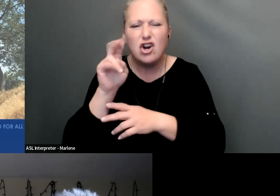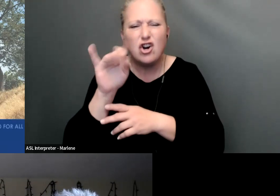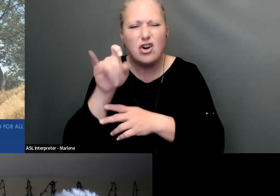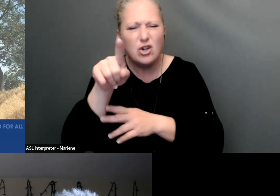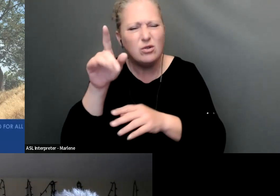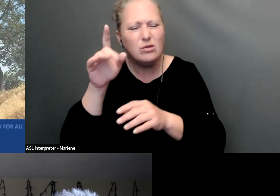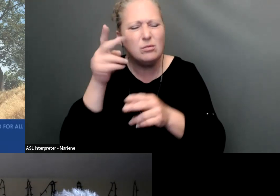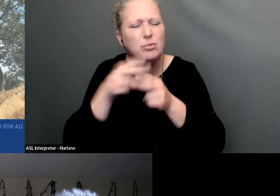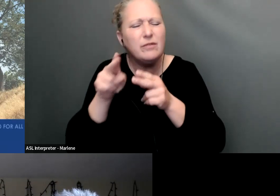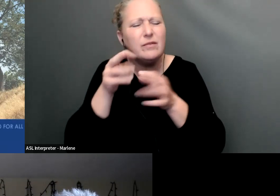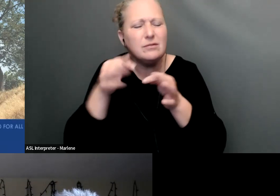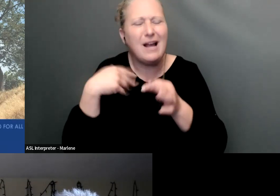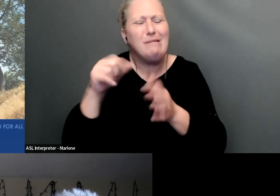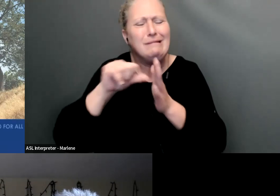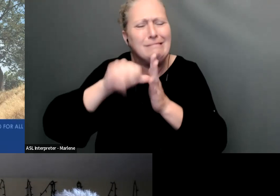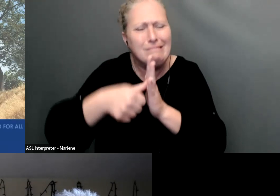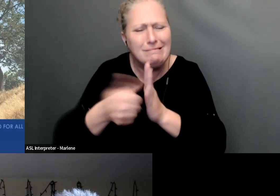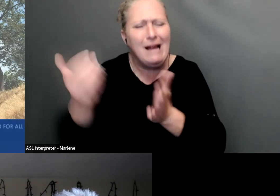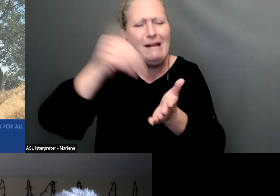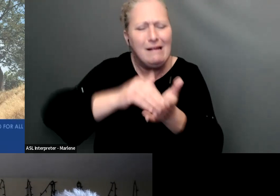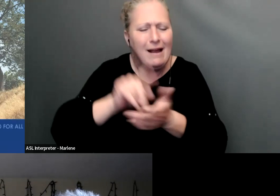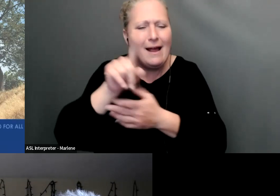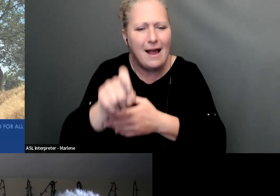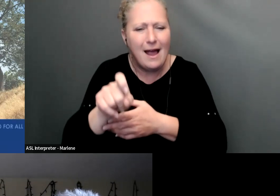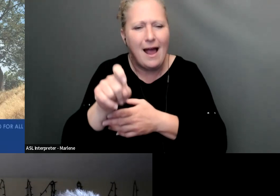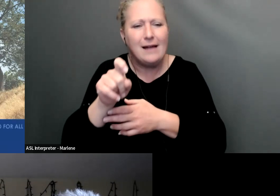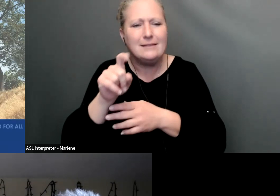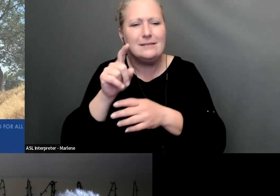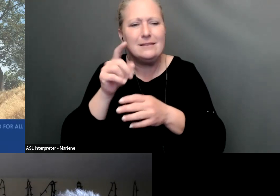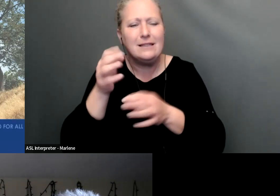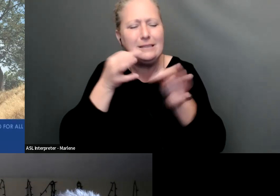on it. But I just want to stress it and maybe ask it again to reiterate the point. But what